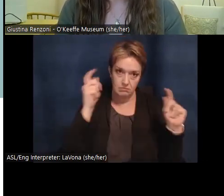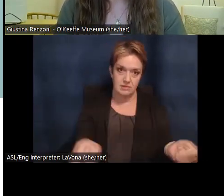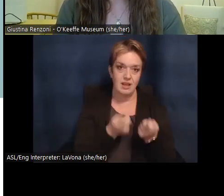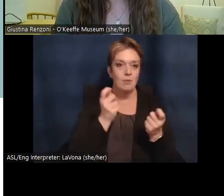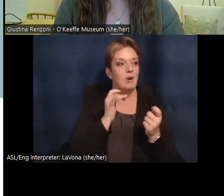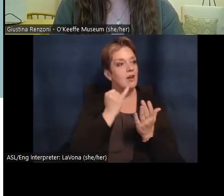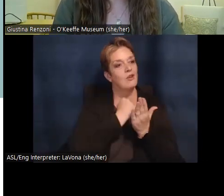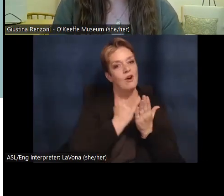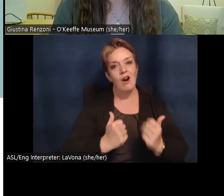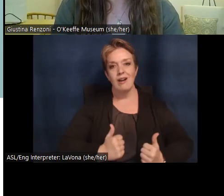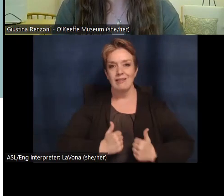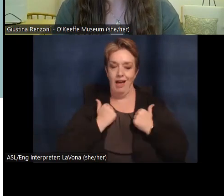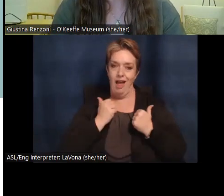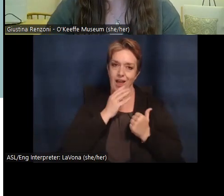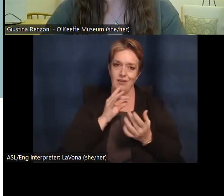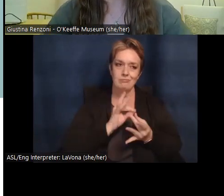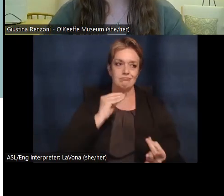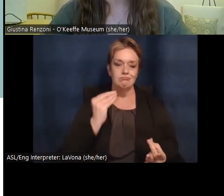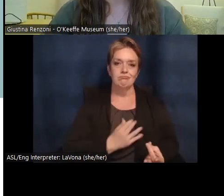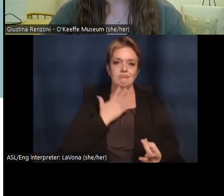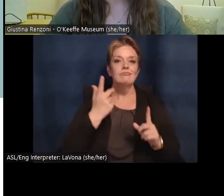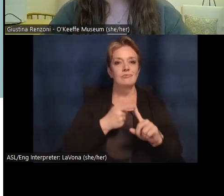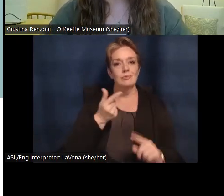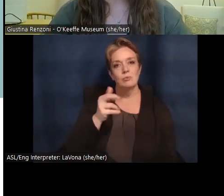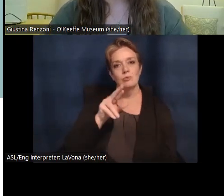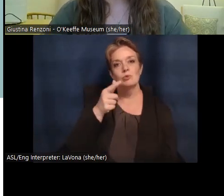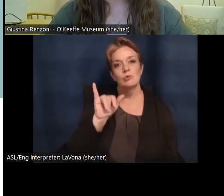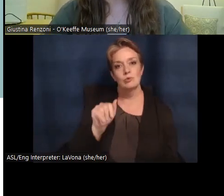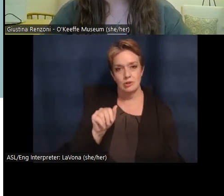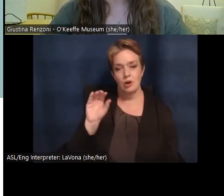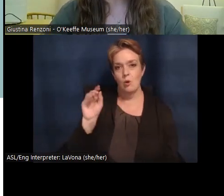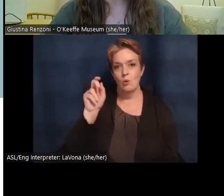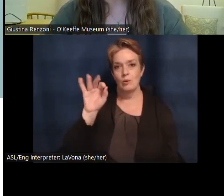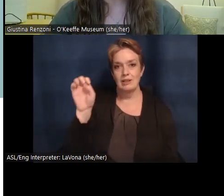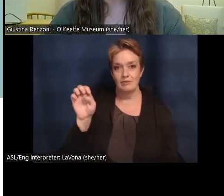A visit to the O'Keeffe Museum offers insight not only into the artist's paintings,